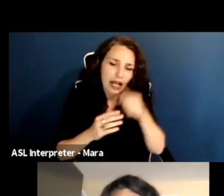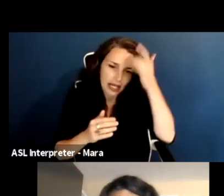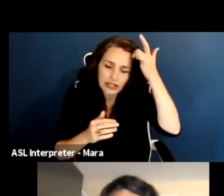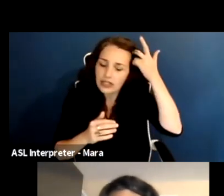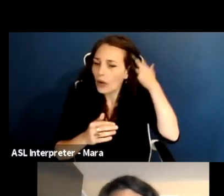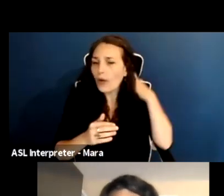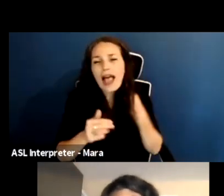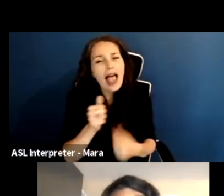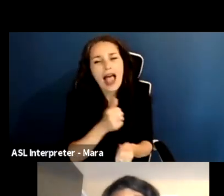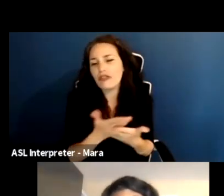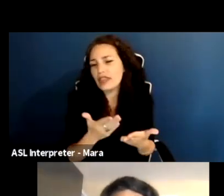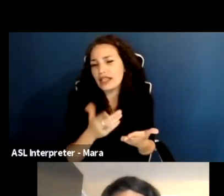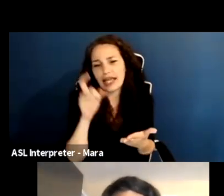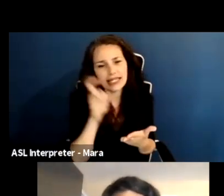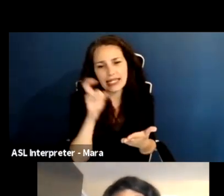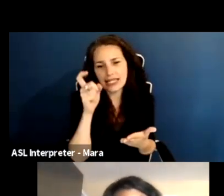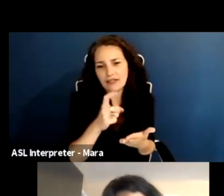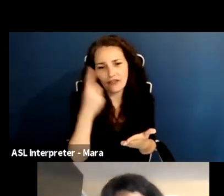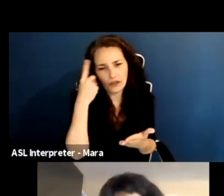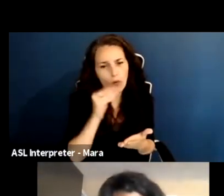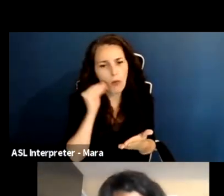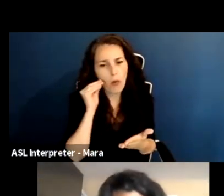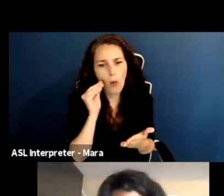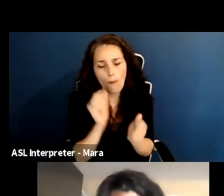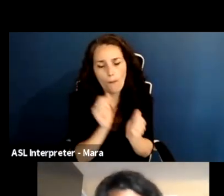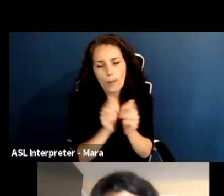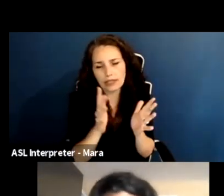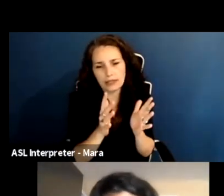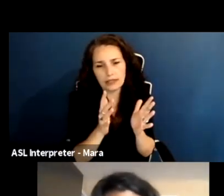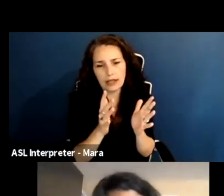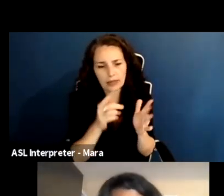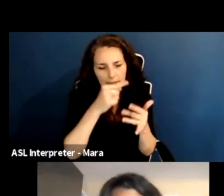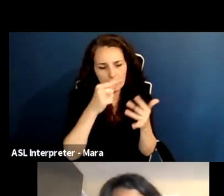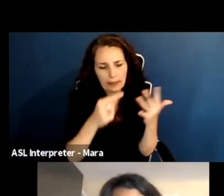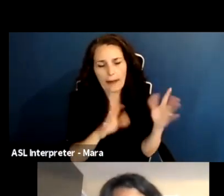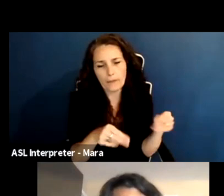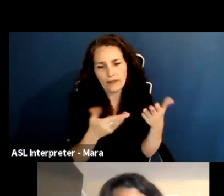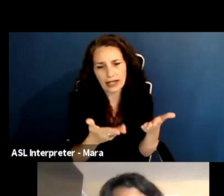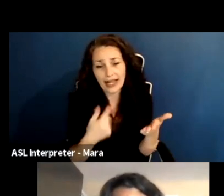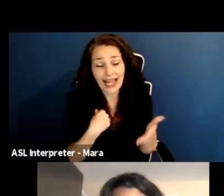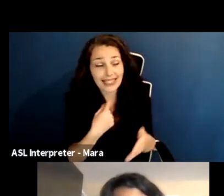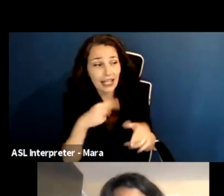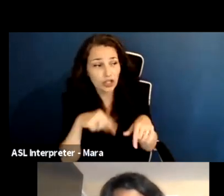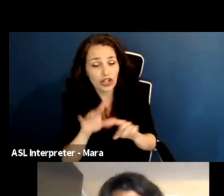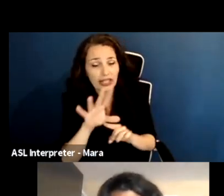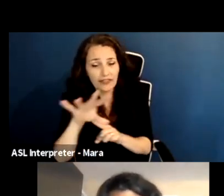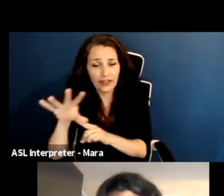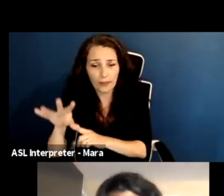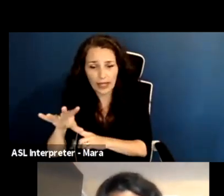So I think like all of it is and I said this during the filming of our episode of Impact,